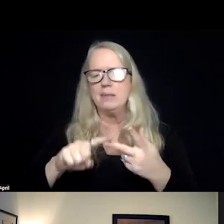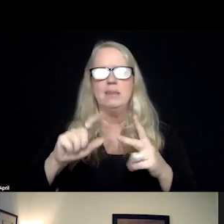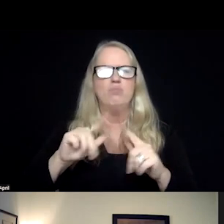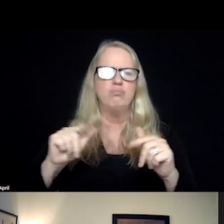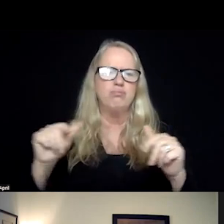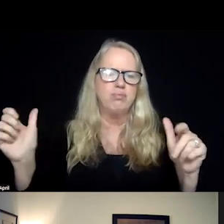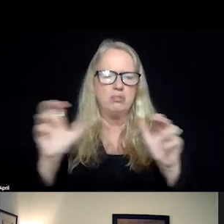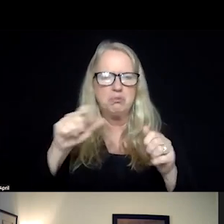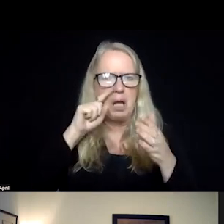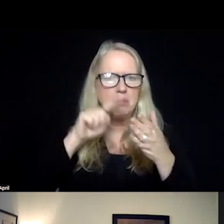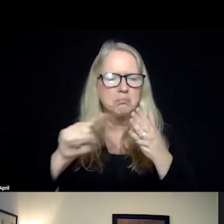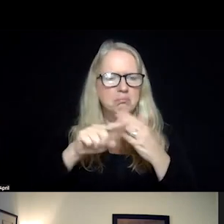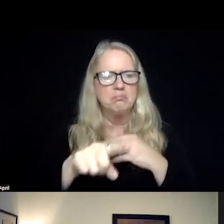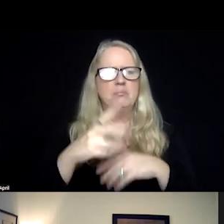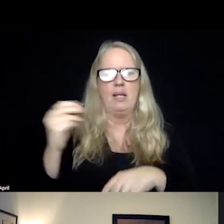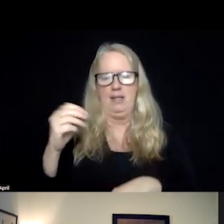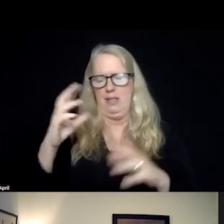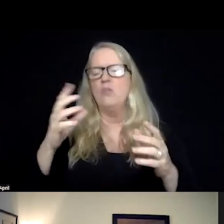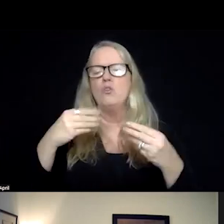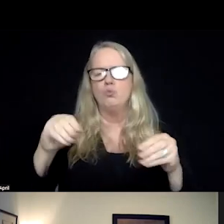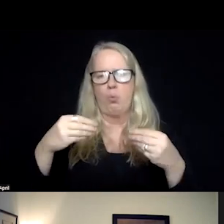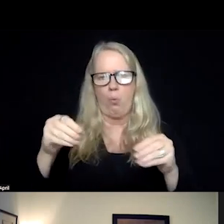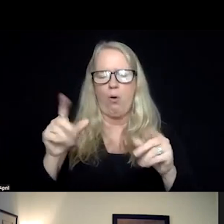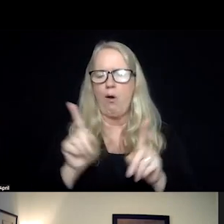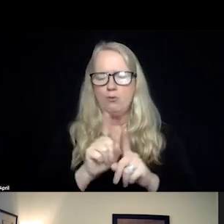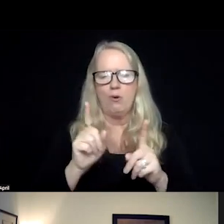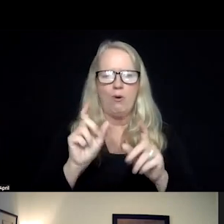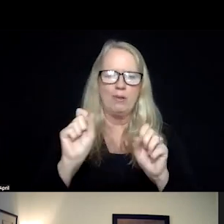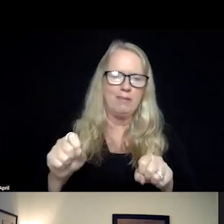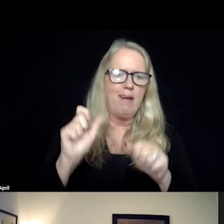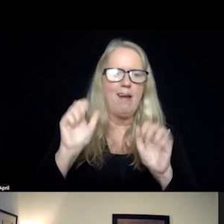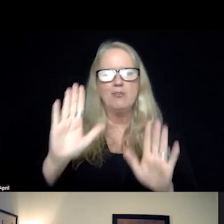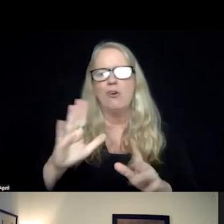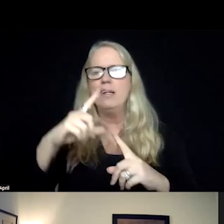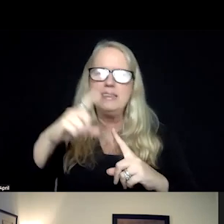AND THE CRISIS JAM STORE IS AVAILABLE. YOU CAN GET T-SHIRTS THERE AND HATS.